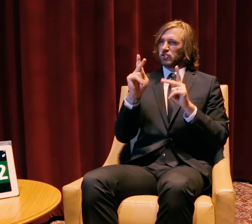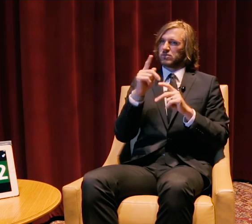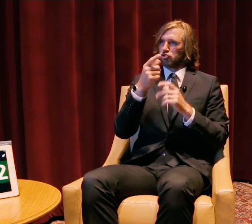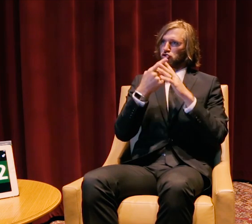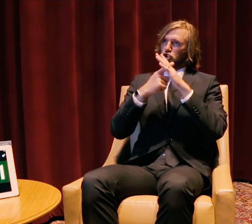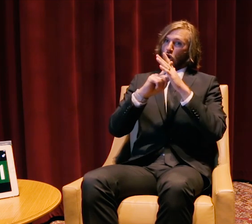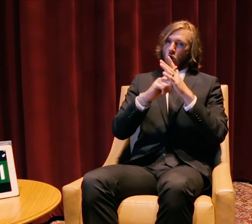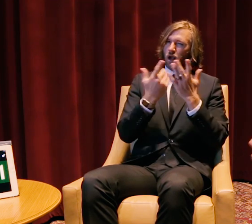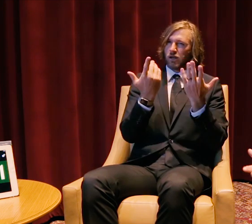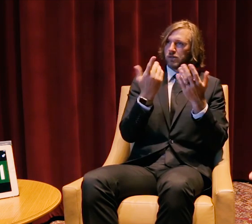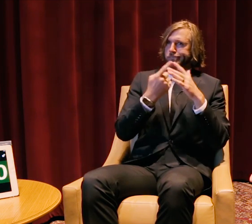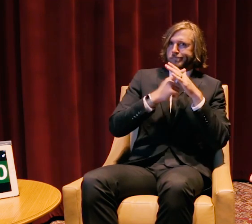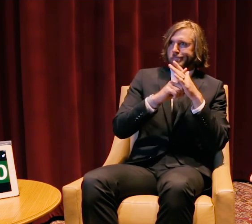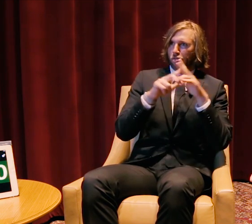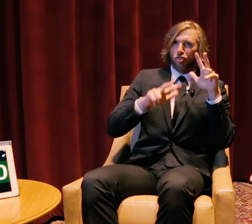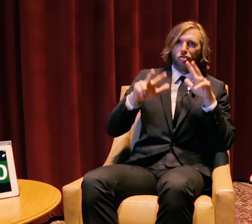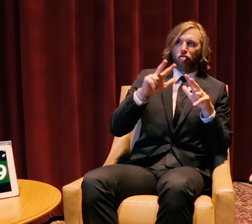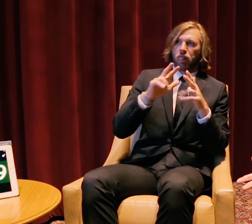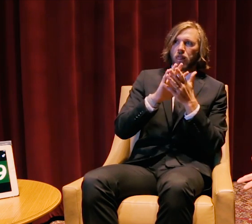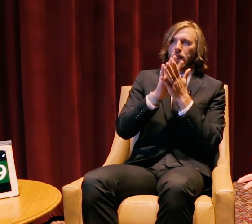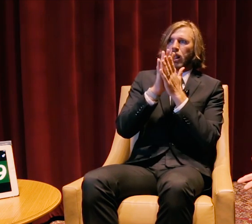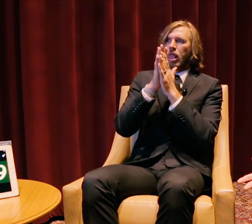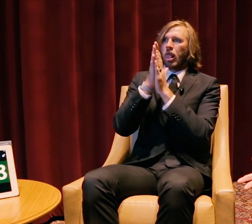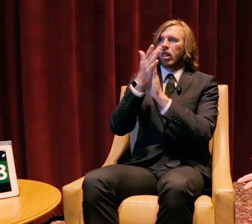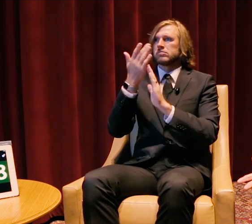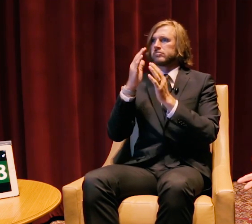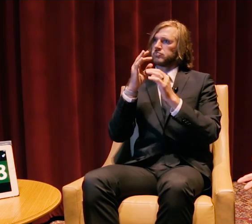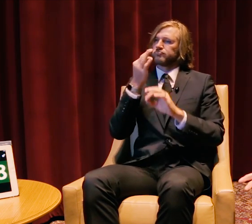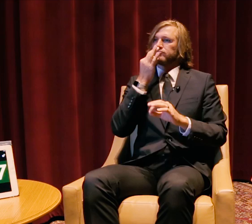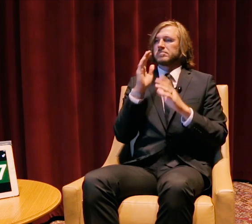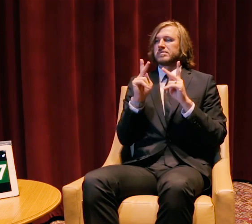start from nothing and turn into, you know, really great people.